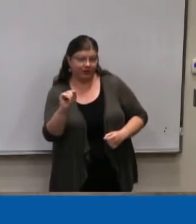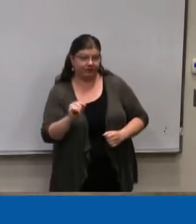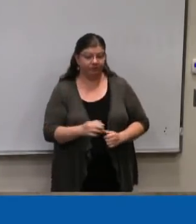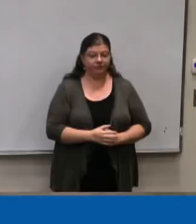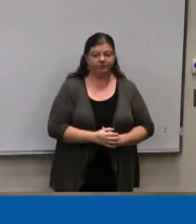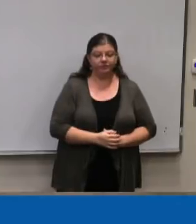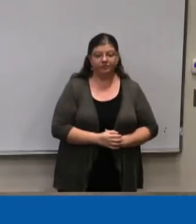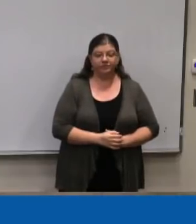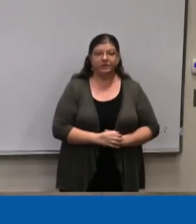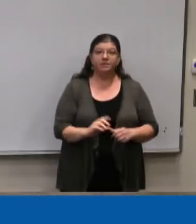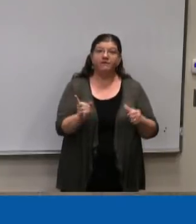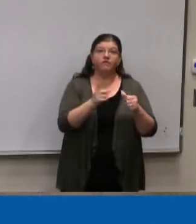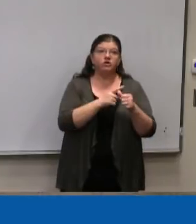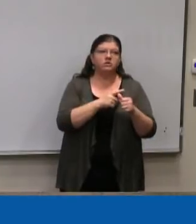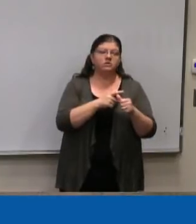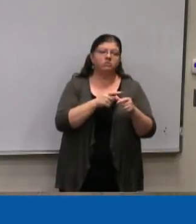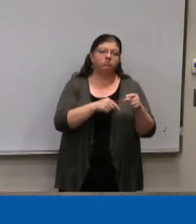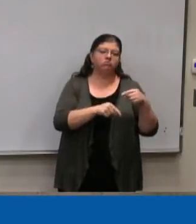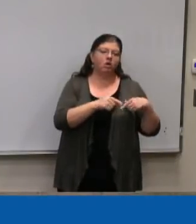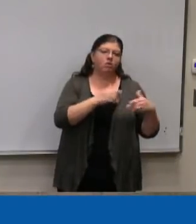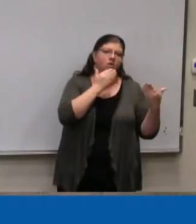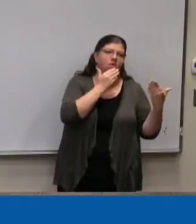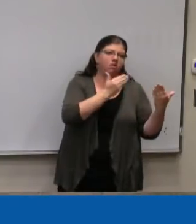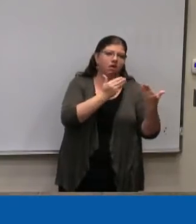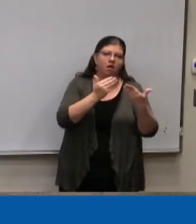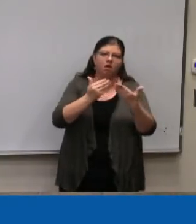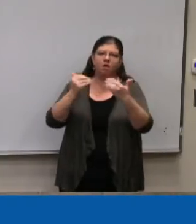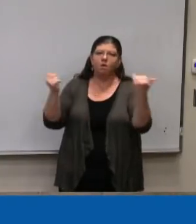But first, I want to thank everybody for all the hard work that's going on around campus.